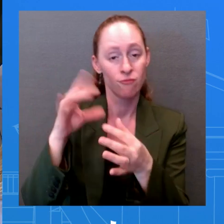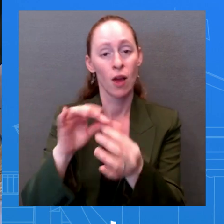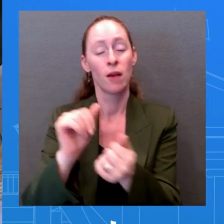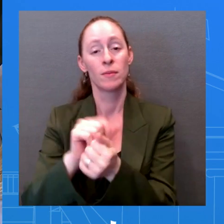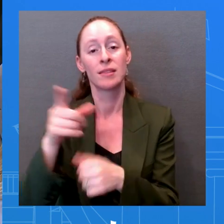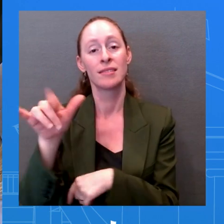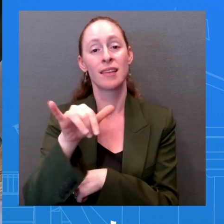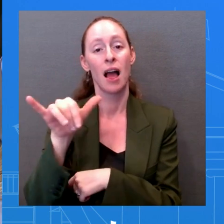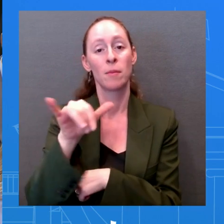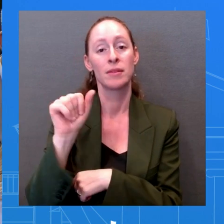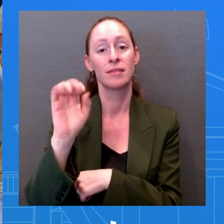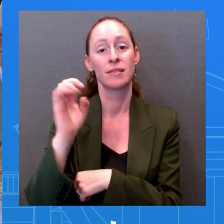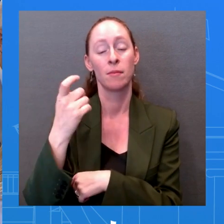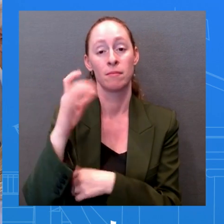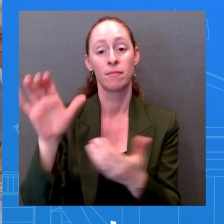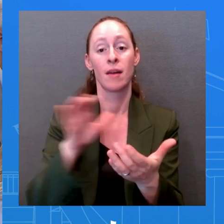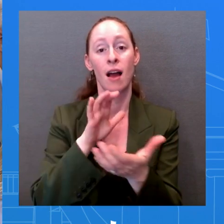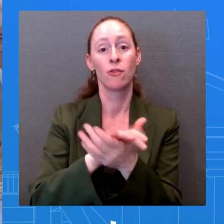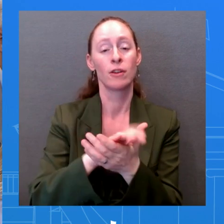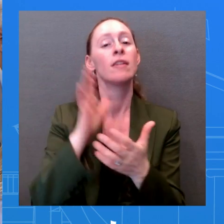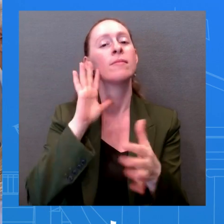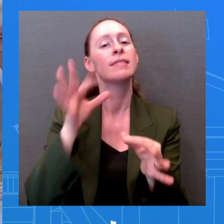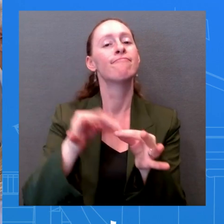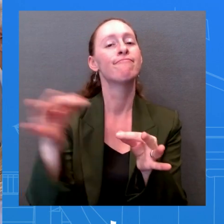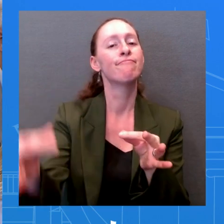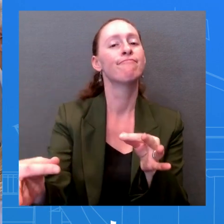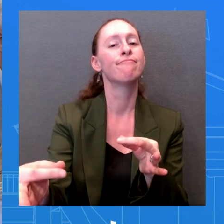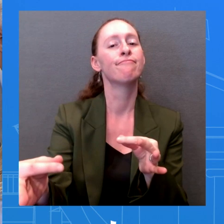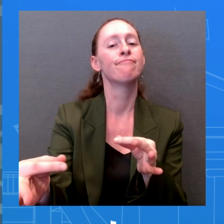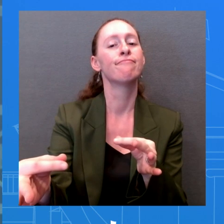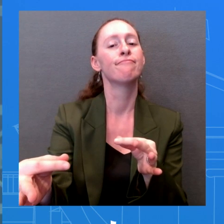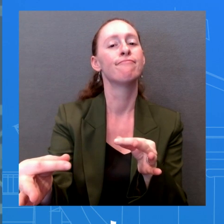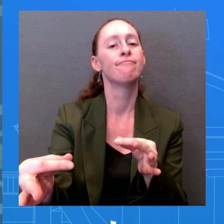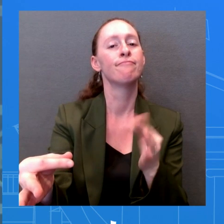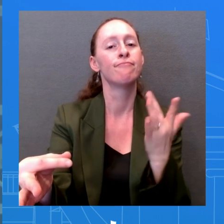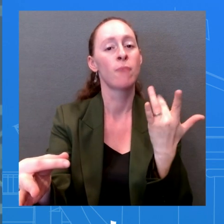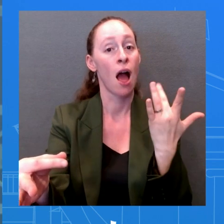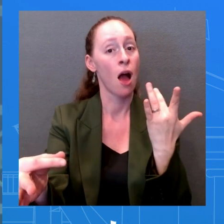I'm wondering whether the White House has any comment on the timing of that bill. Ms. Jean-Pierre: So, the American people --